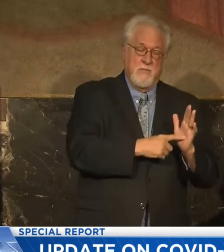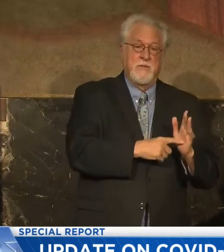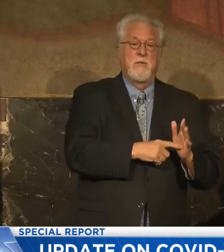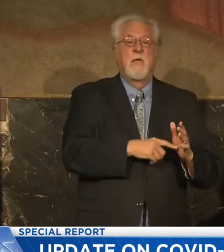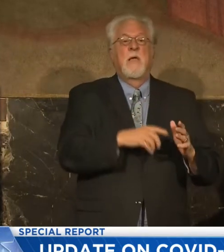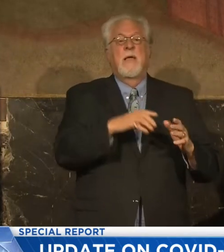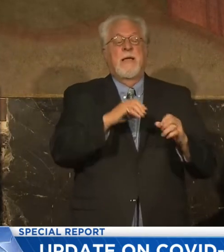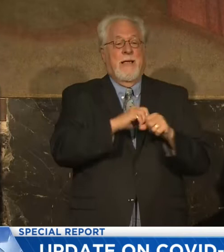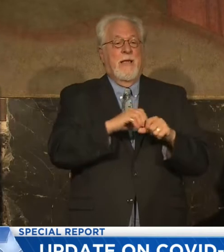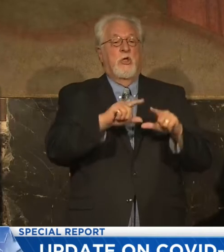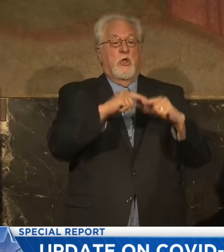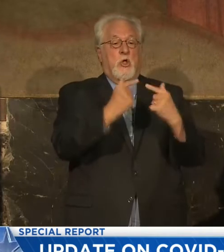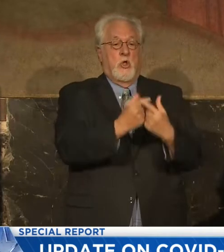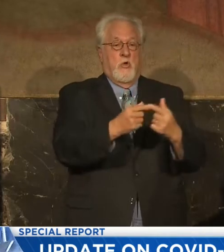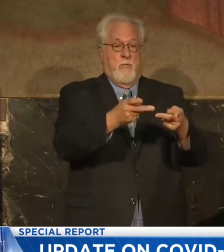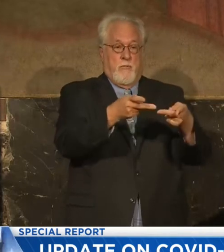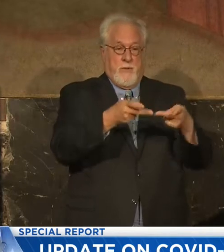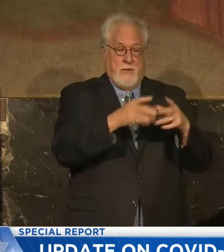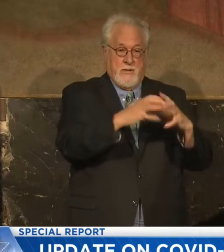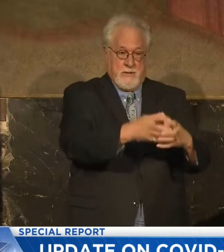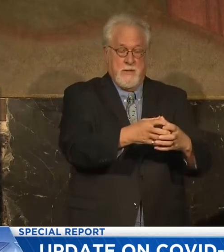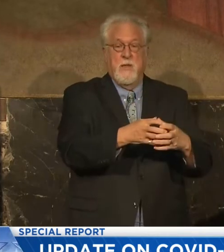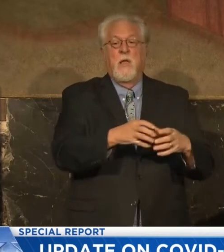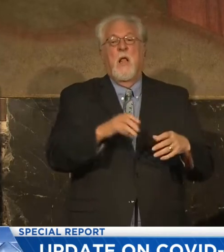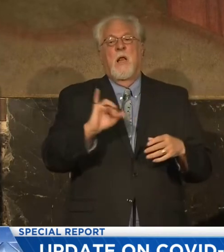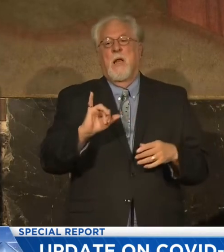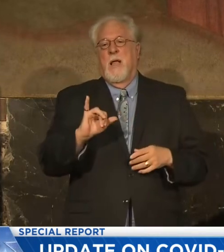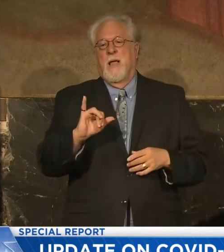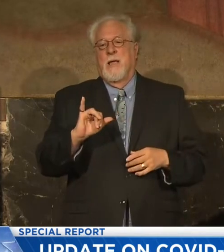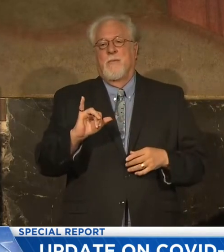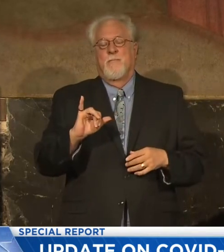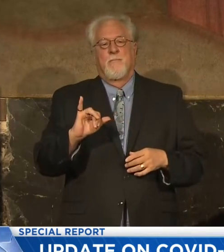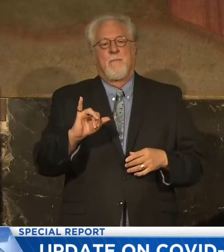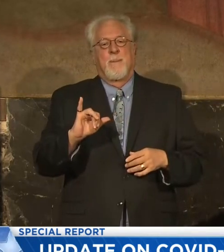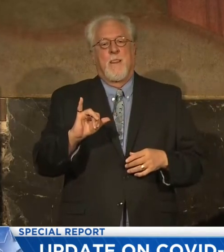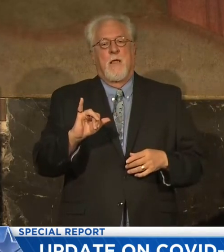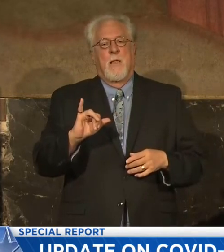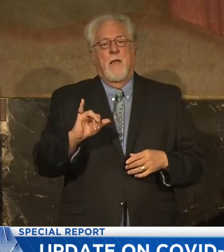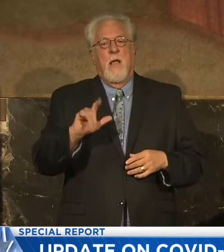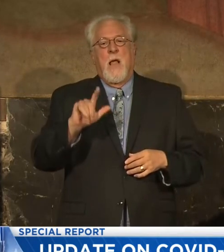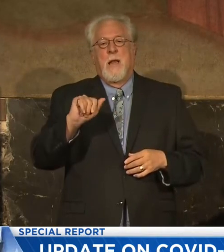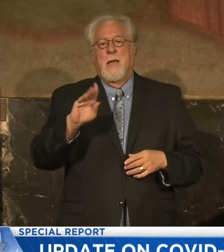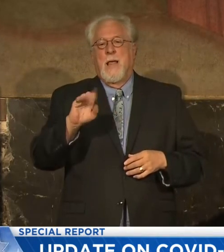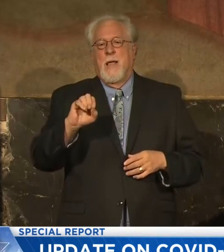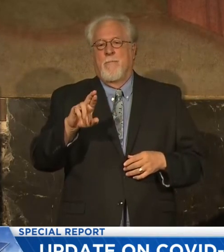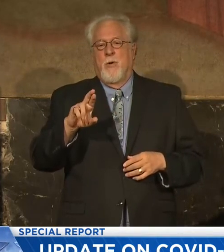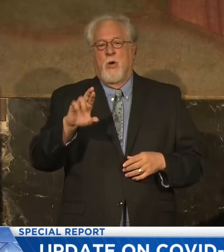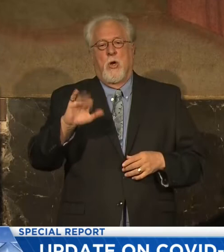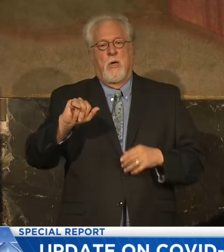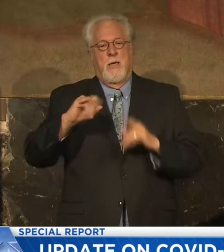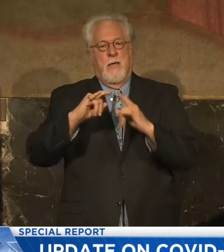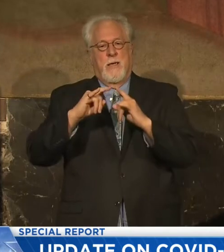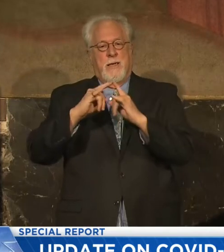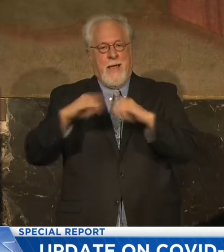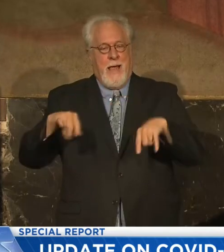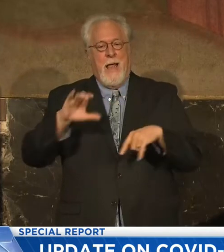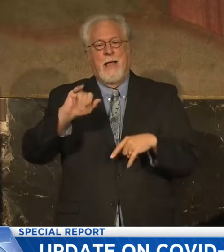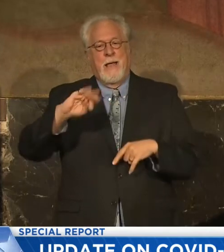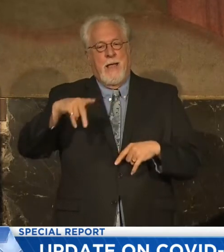GENERAL PUBLIC TO BE TESTED IF THEY ARE ASYMPTOMATIC. THERE IS ASYMPTOMATIC TESTING THAT'S PART OF OUR SURVEILLANCE